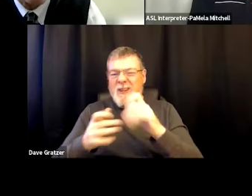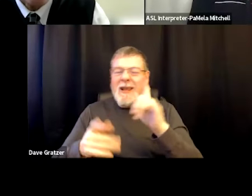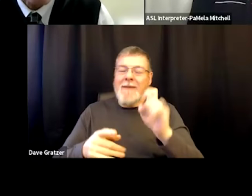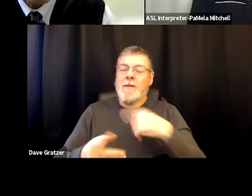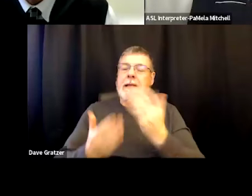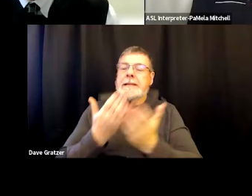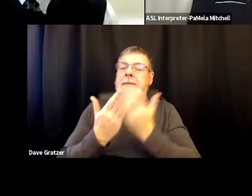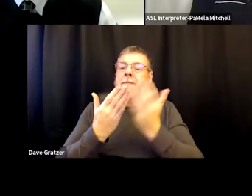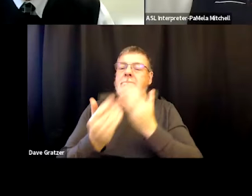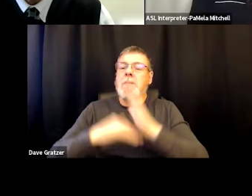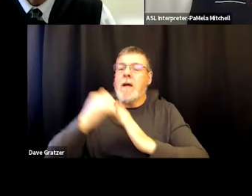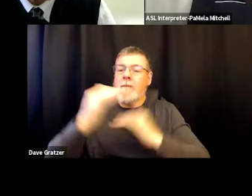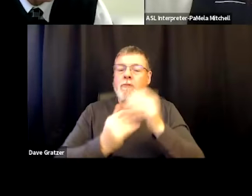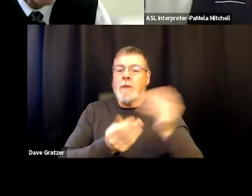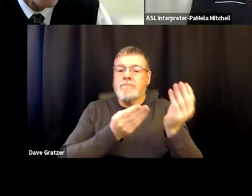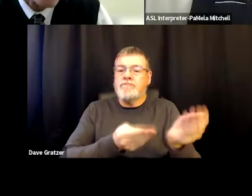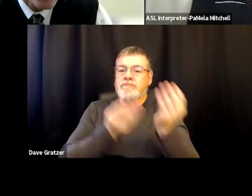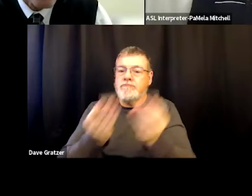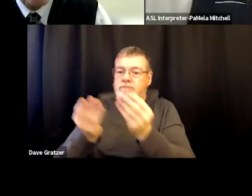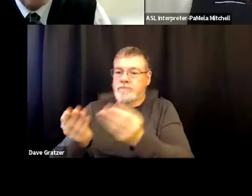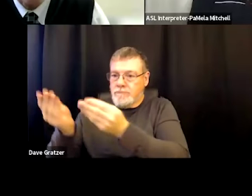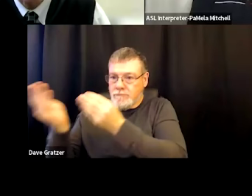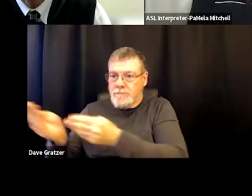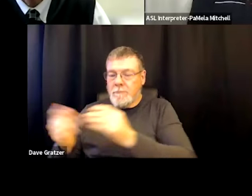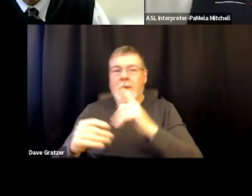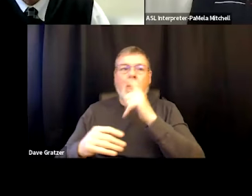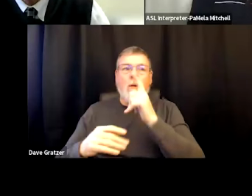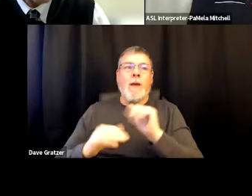and someone who's going to provide transportation,